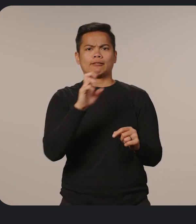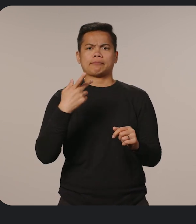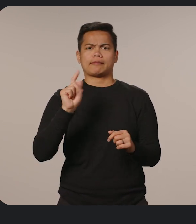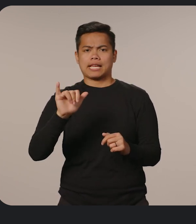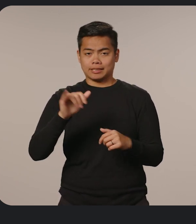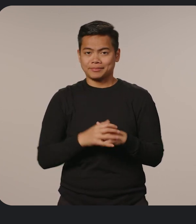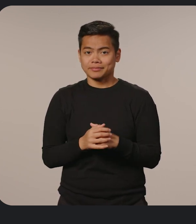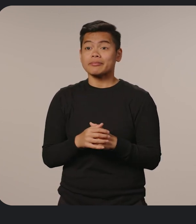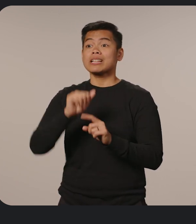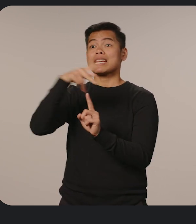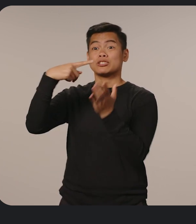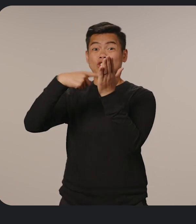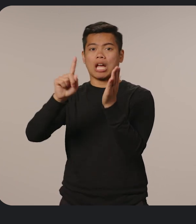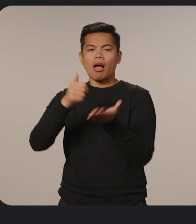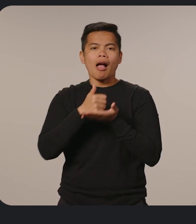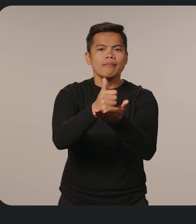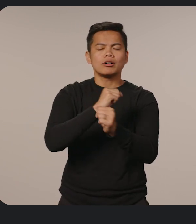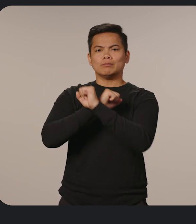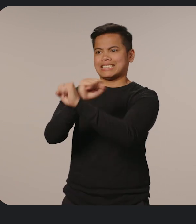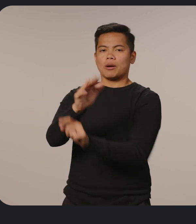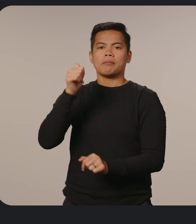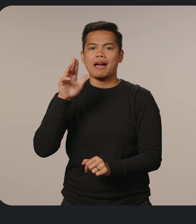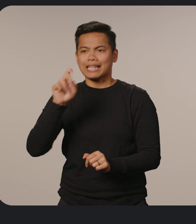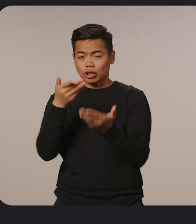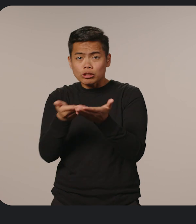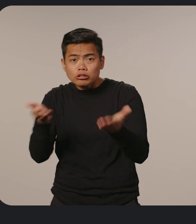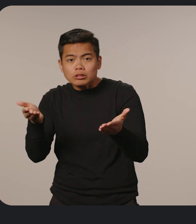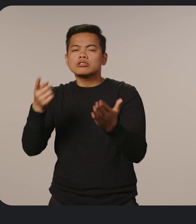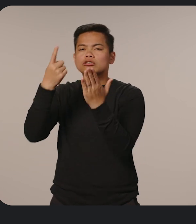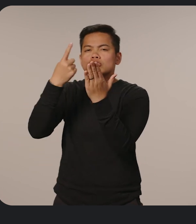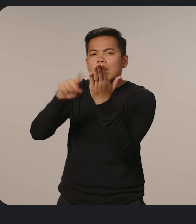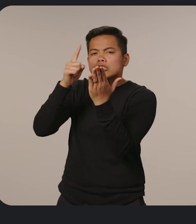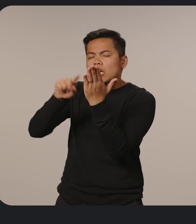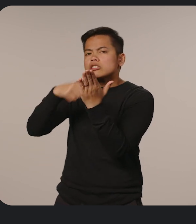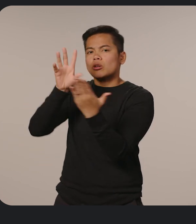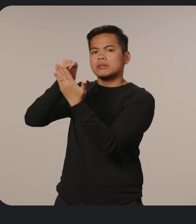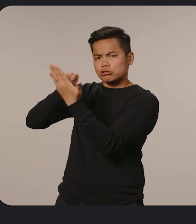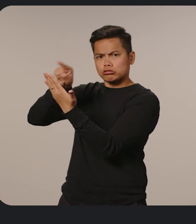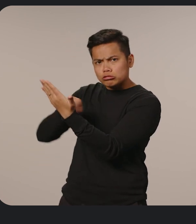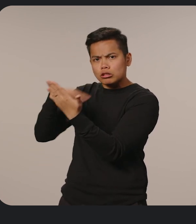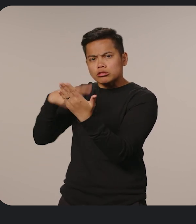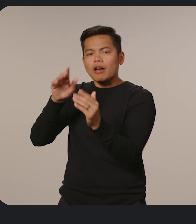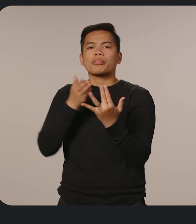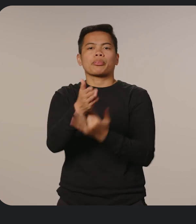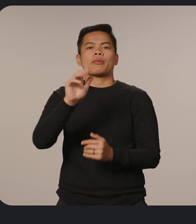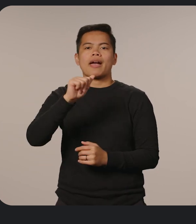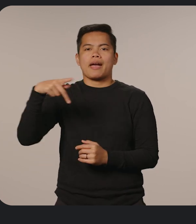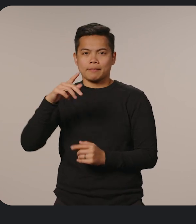protect your back end Resources by checking out our documentation or learn more from our app check code lab